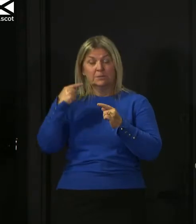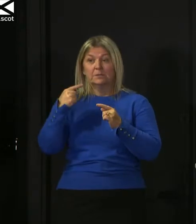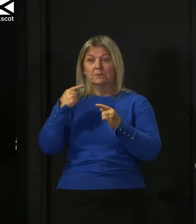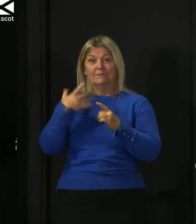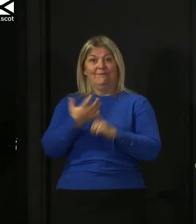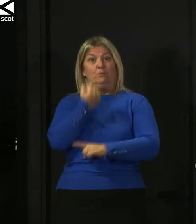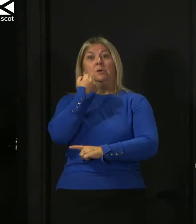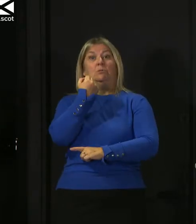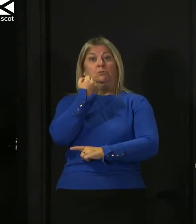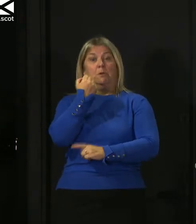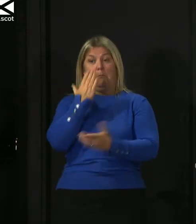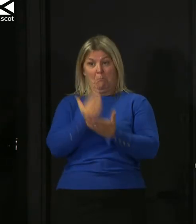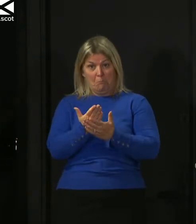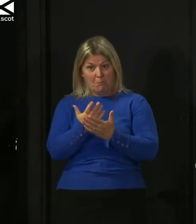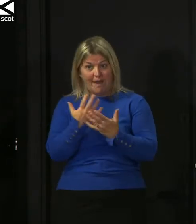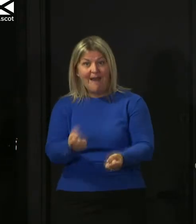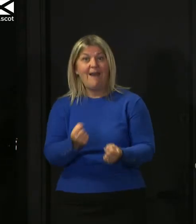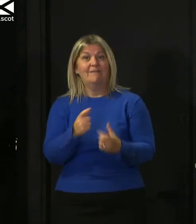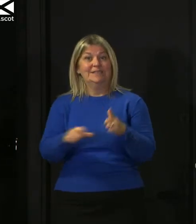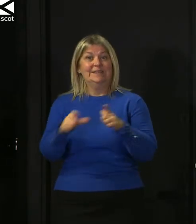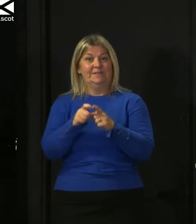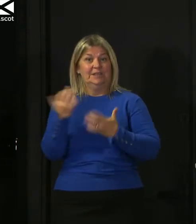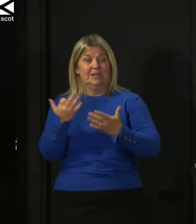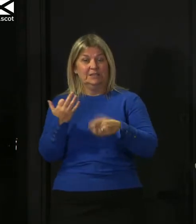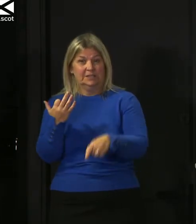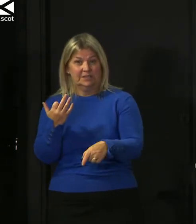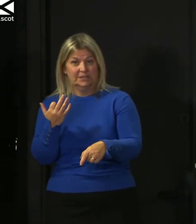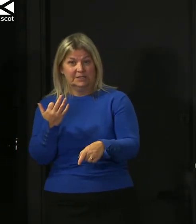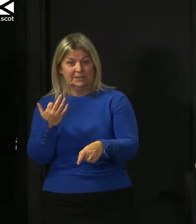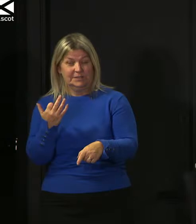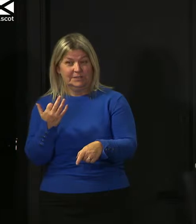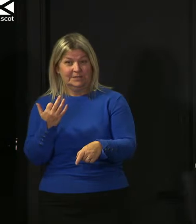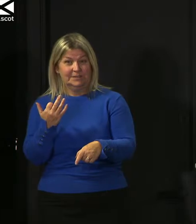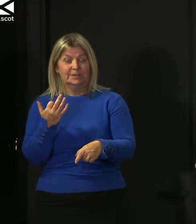circumstances of her travelling to London having been tested and then travelling back after having